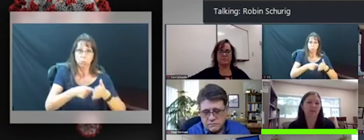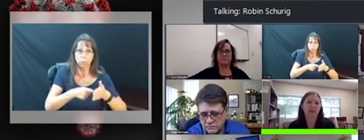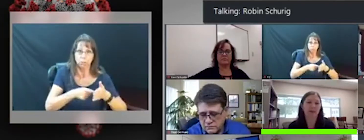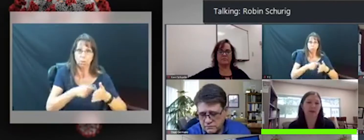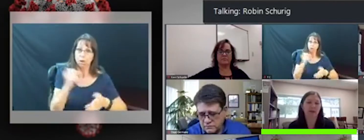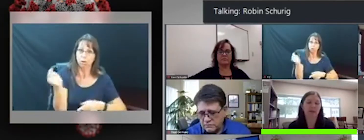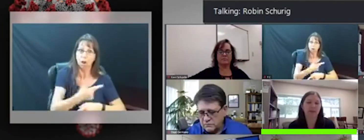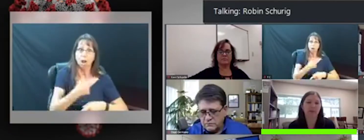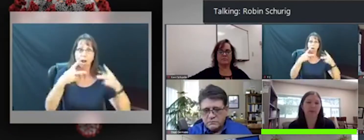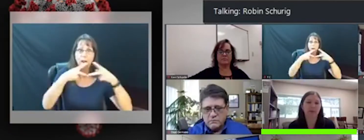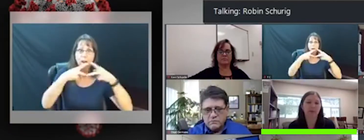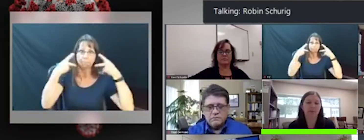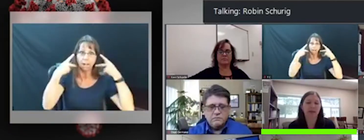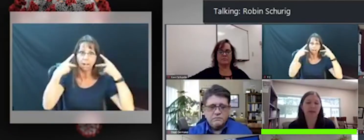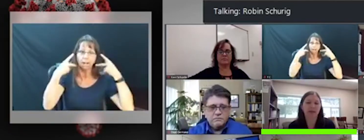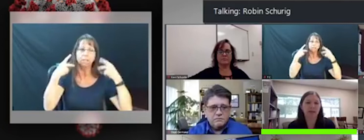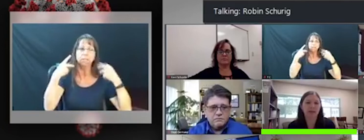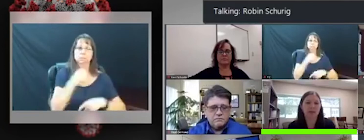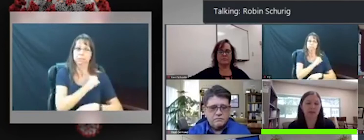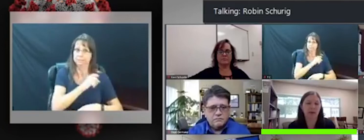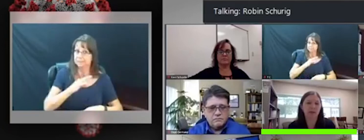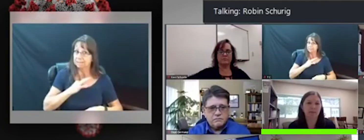as well as, obviously, the staff will be wearing masks, as well.